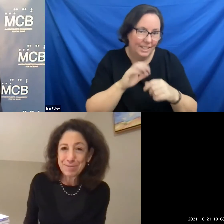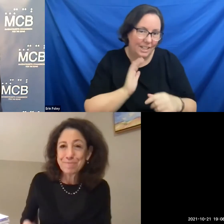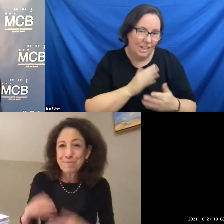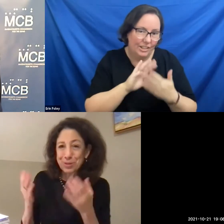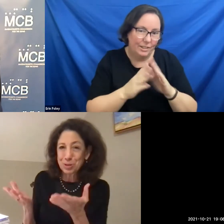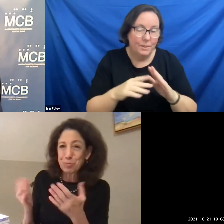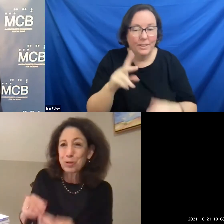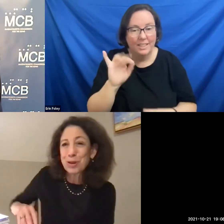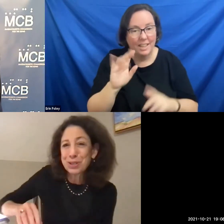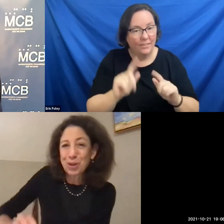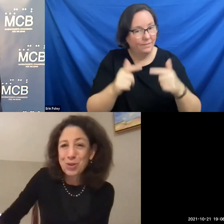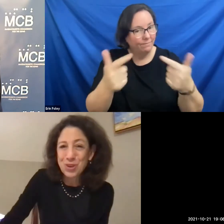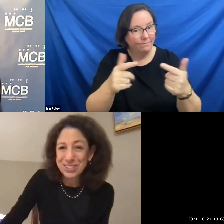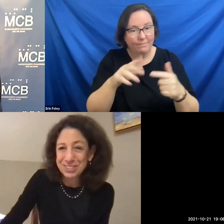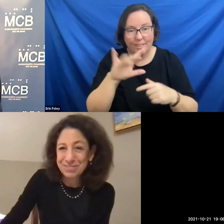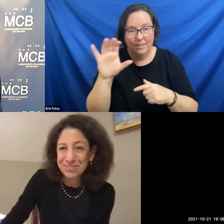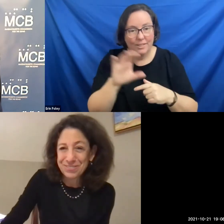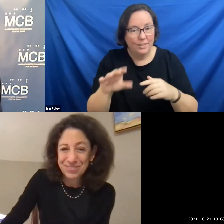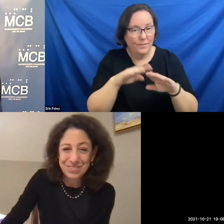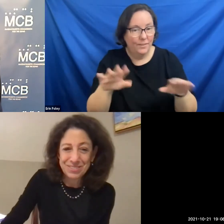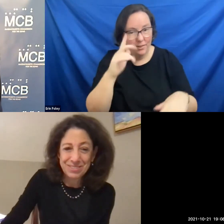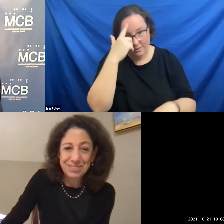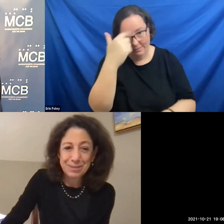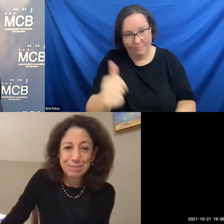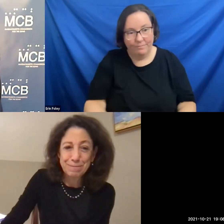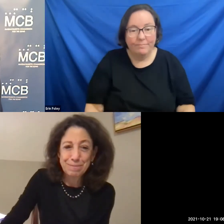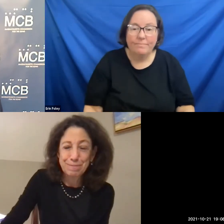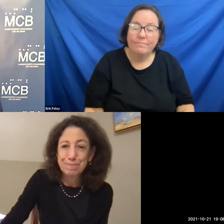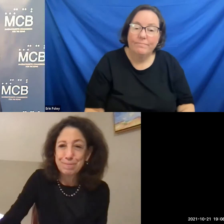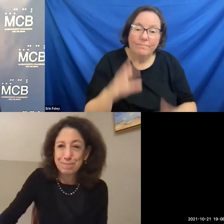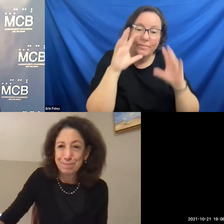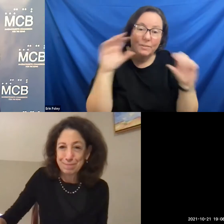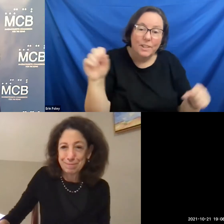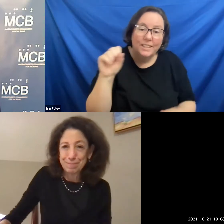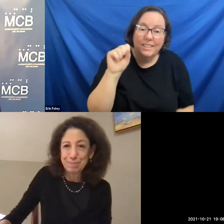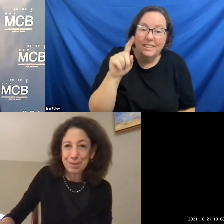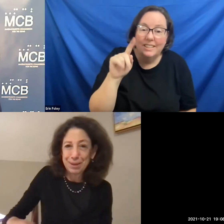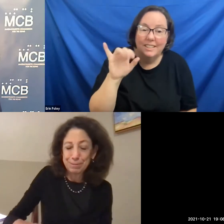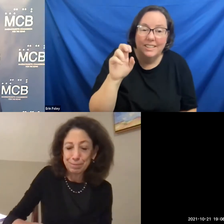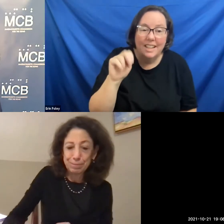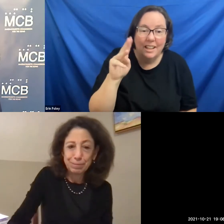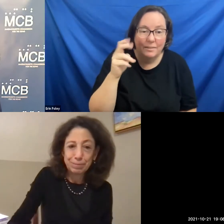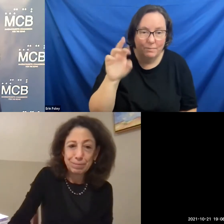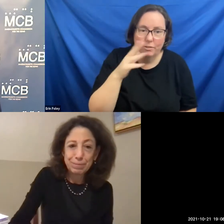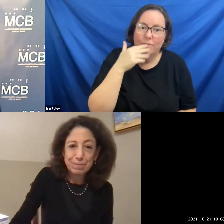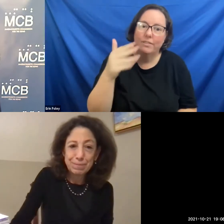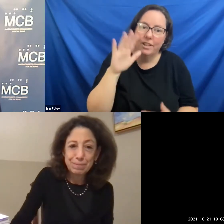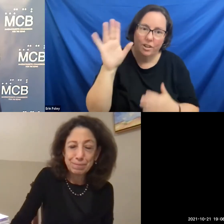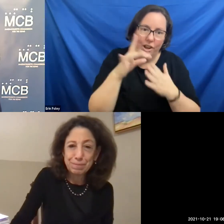David the zoom floor is all yours. D'Arcangelo: President Steinmayer, thank you so much for your leadership and for the opportunity to be with